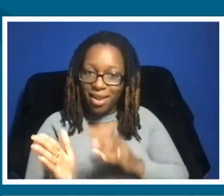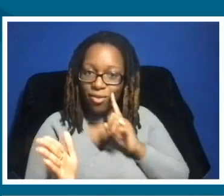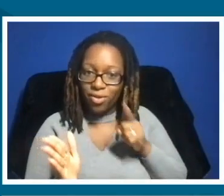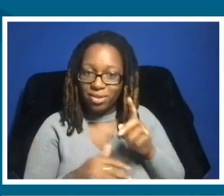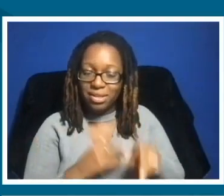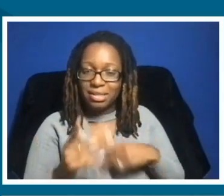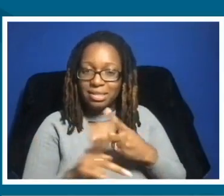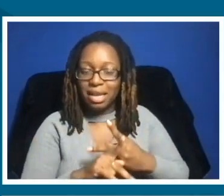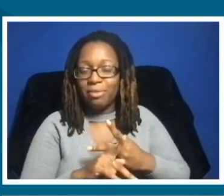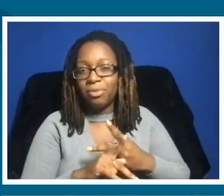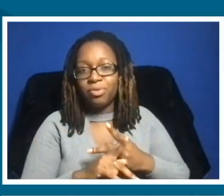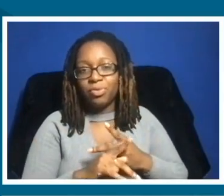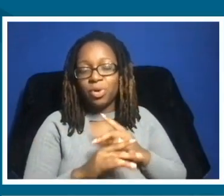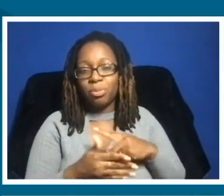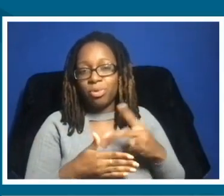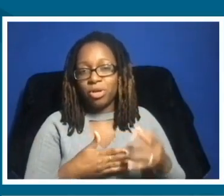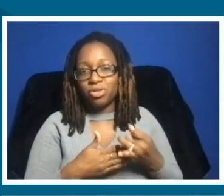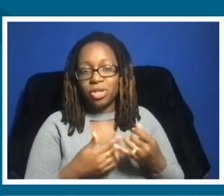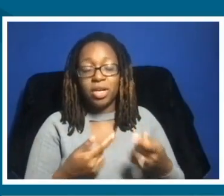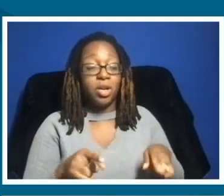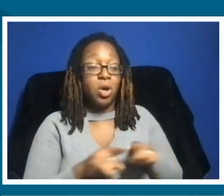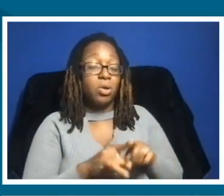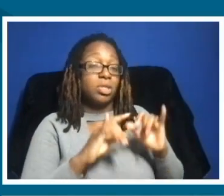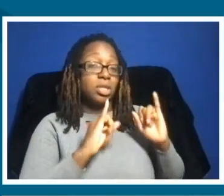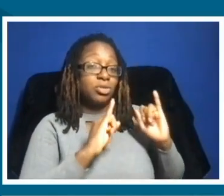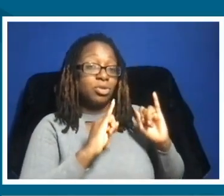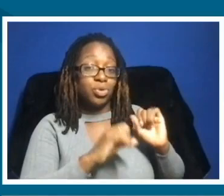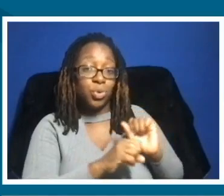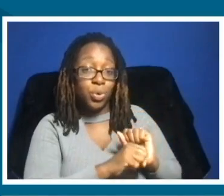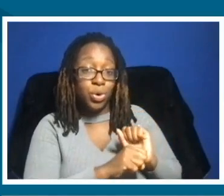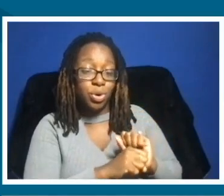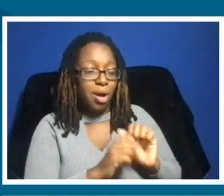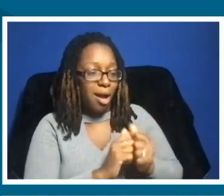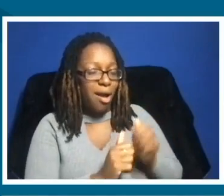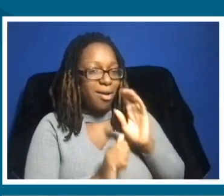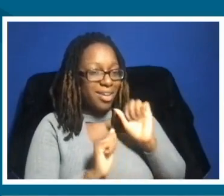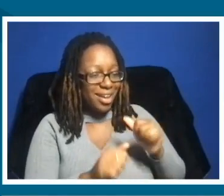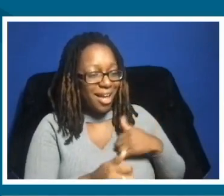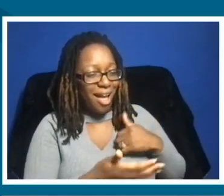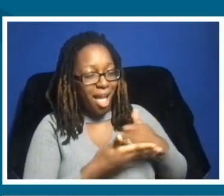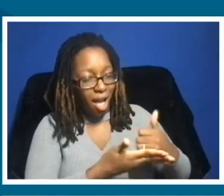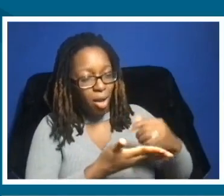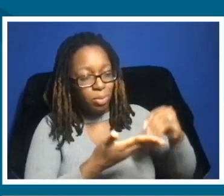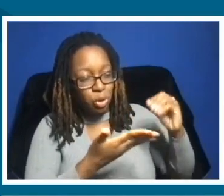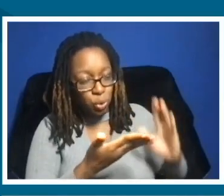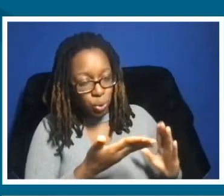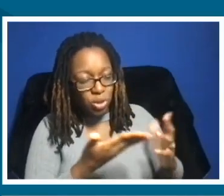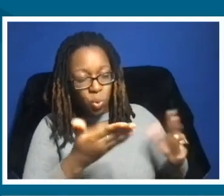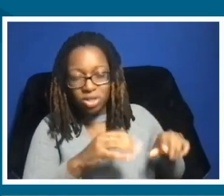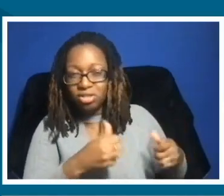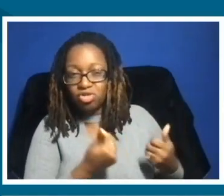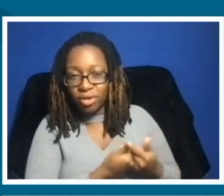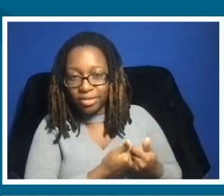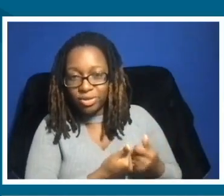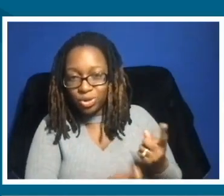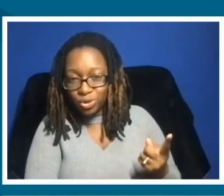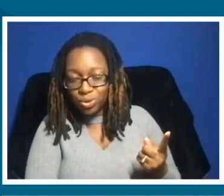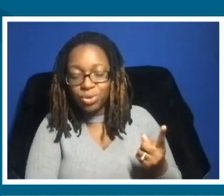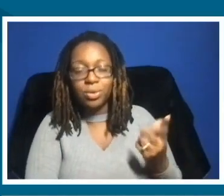instructional work thinking about how can you help students understand what they're being challenged to do what